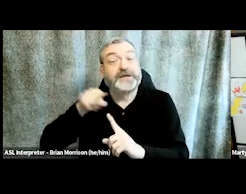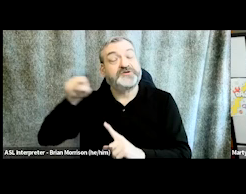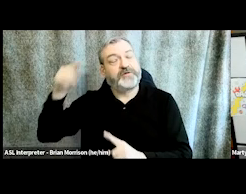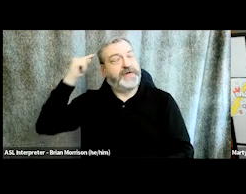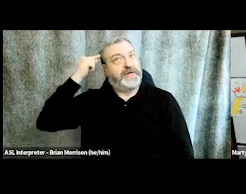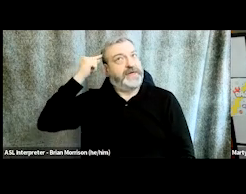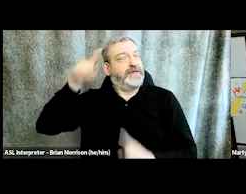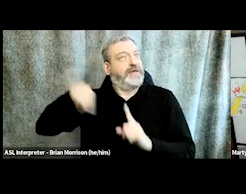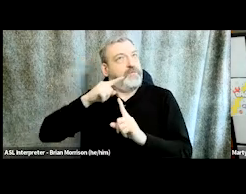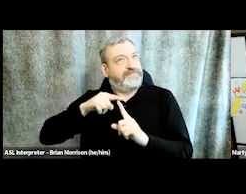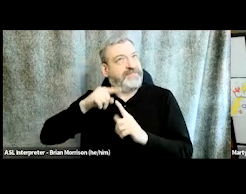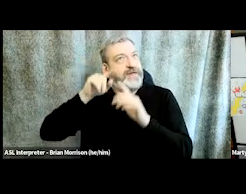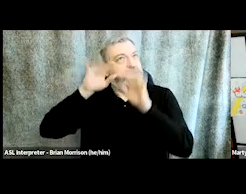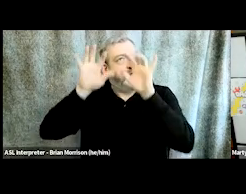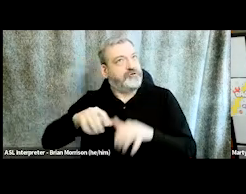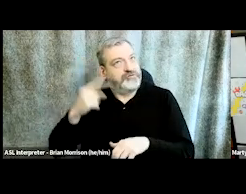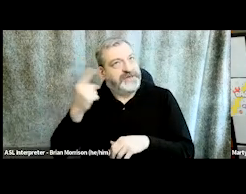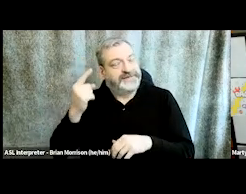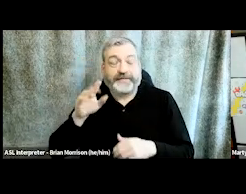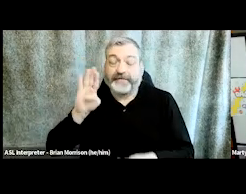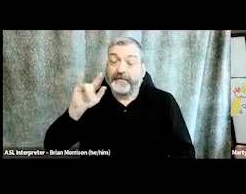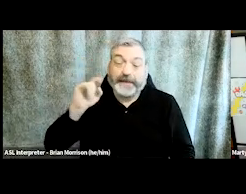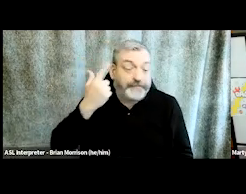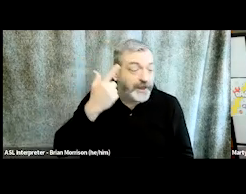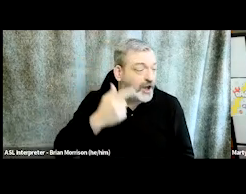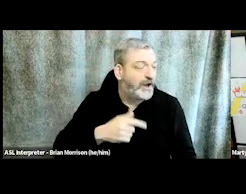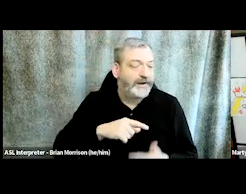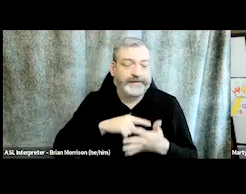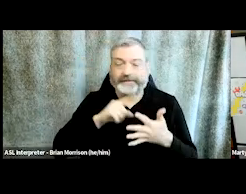post, a new page on the website, whatever have you, a document